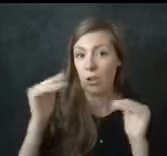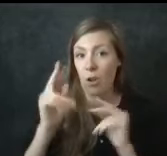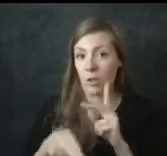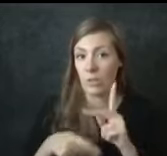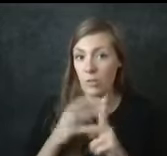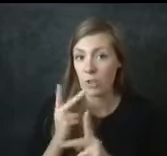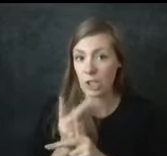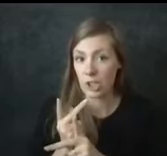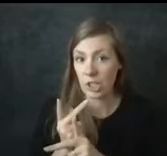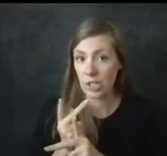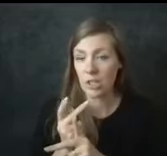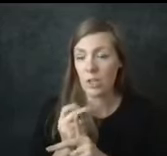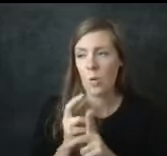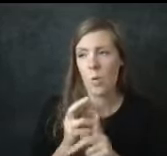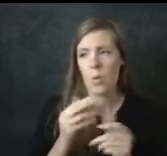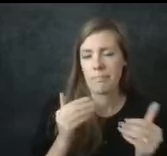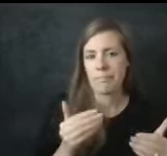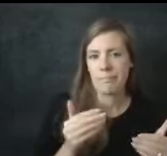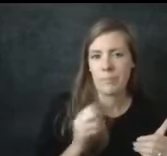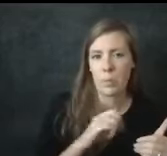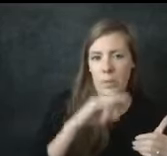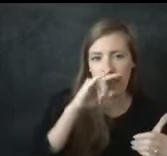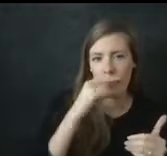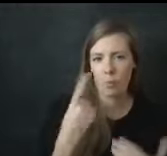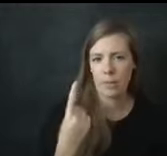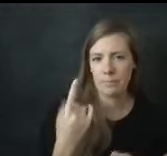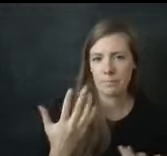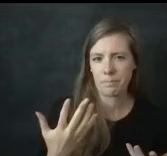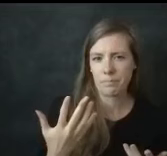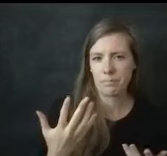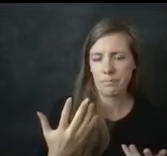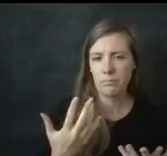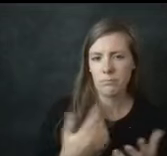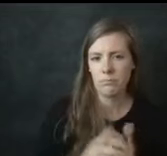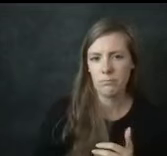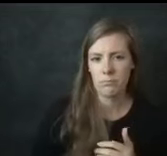vaccine, or should they get it now and then once they turn twelve